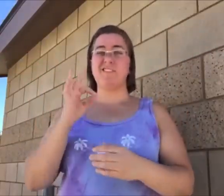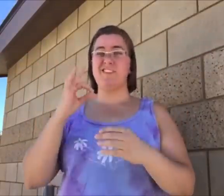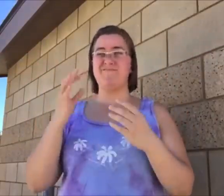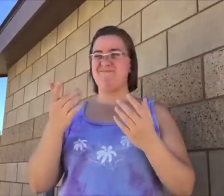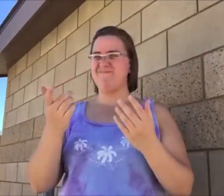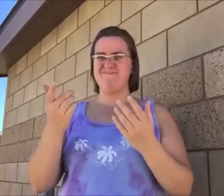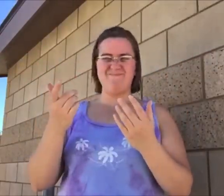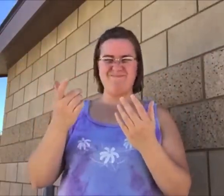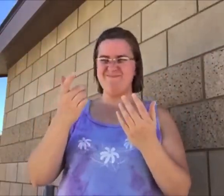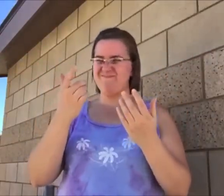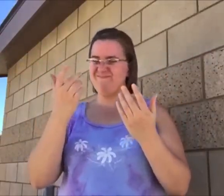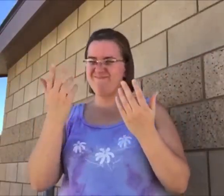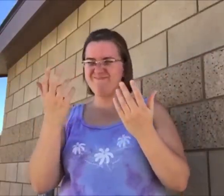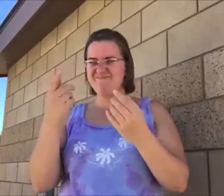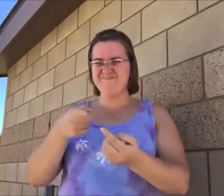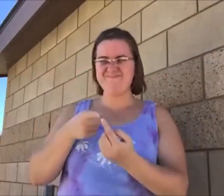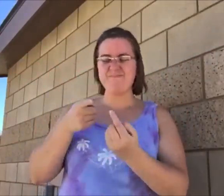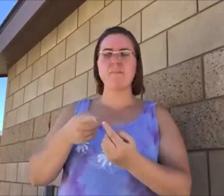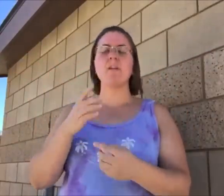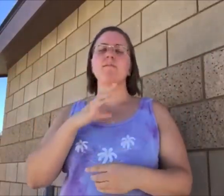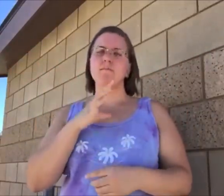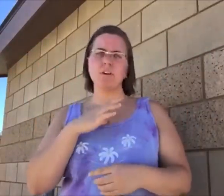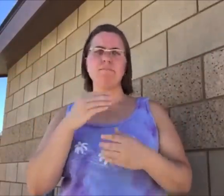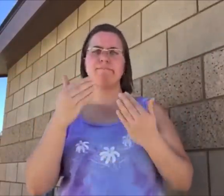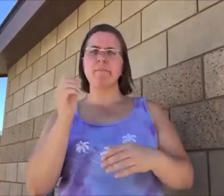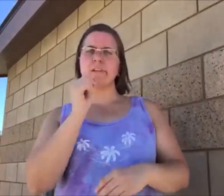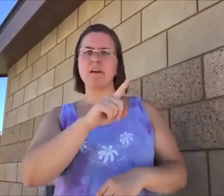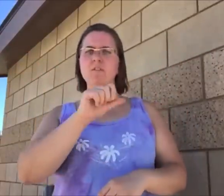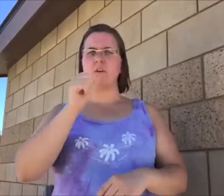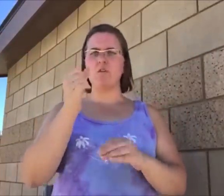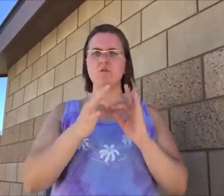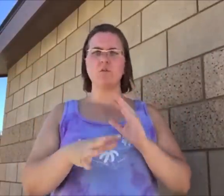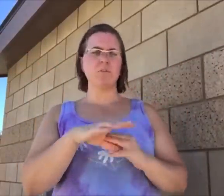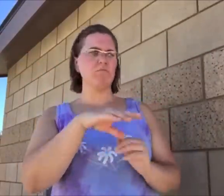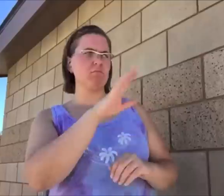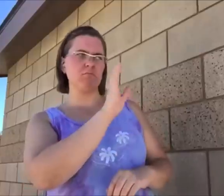If the team continues to struggle with finding appropriate sign choices, a great next step is to inquire with other interpreters